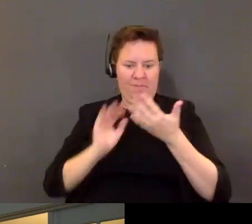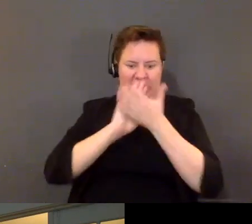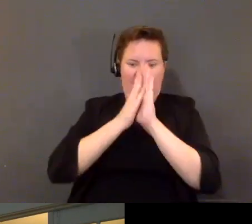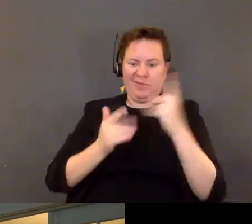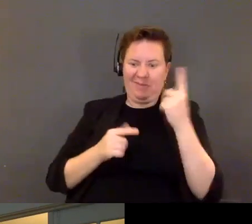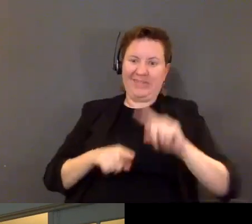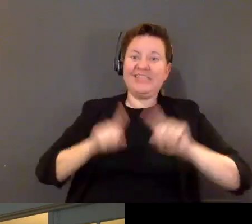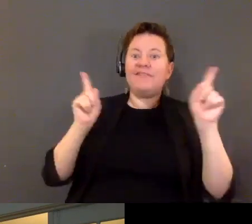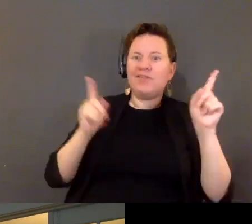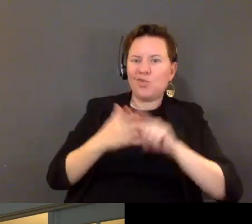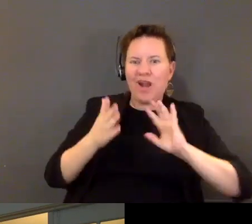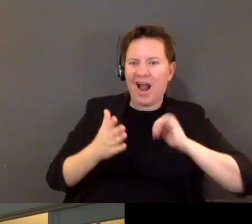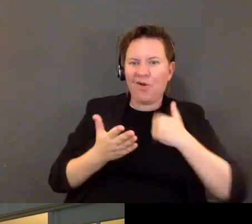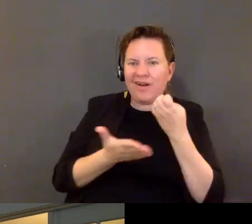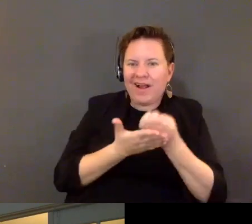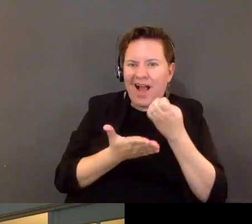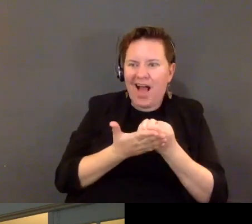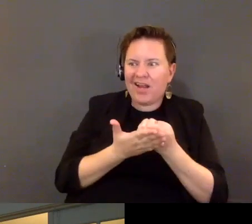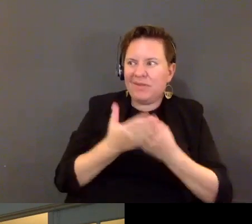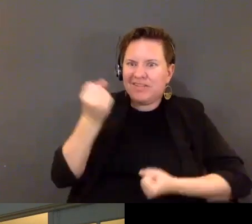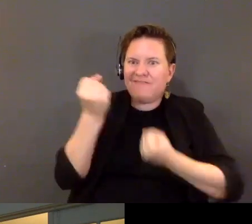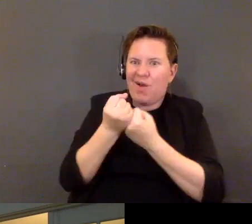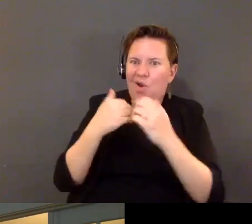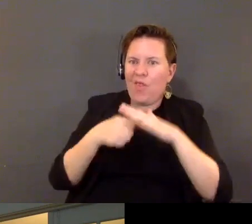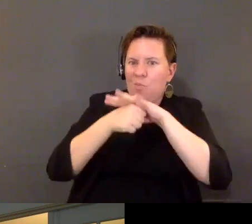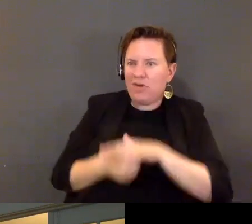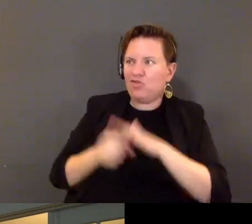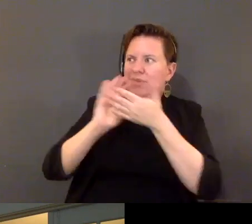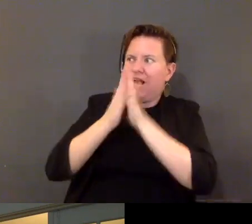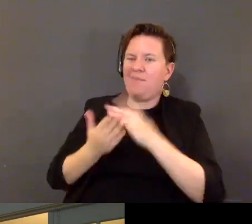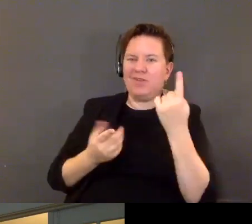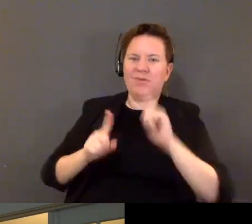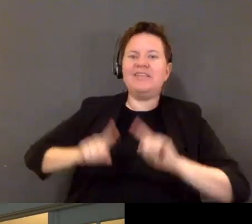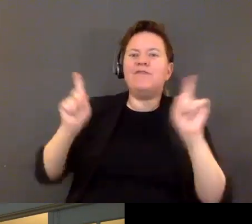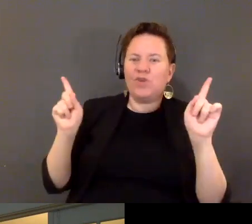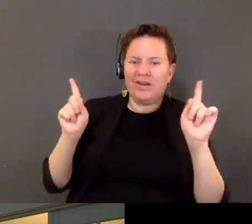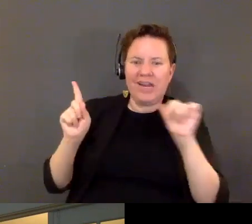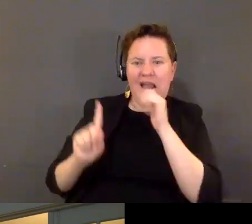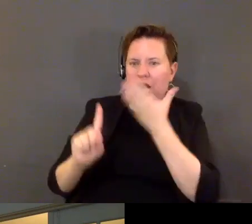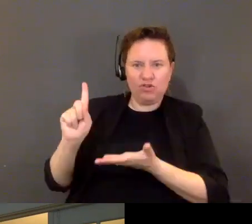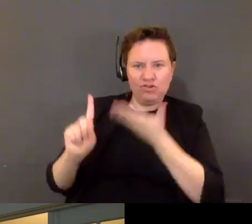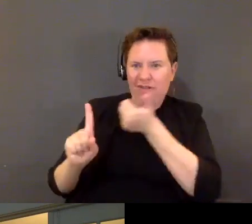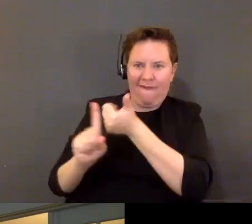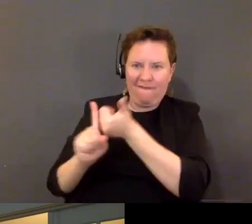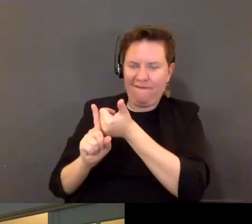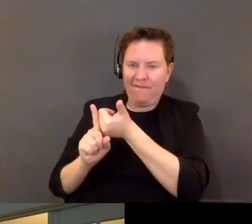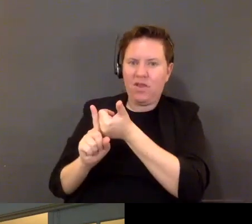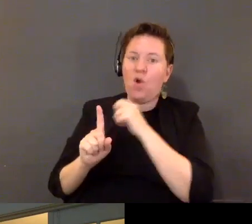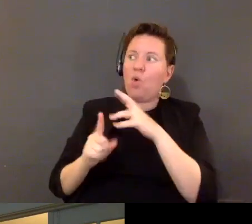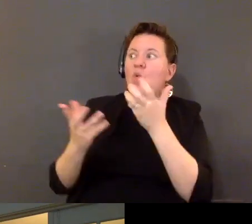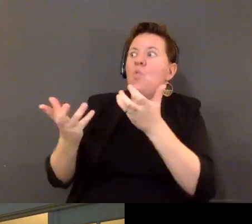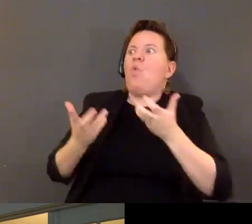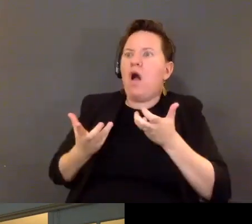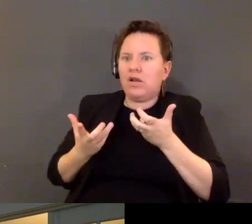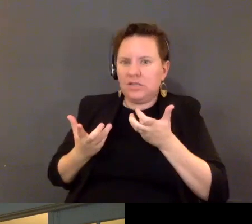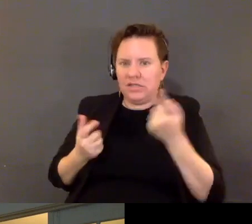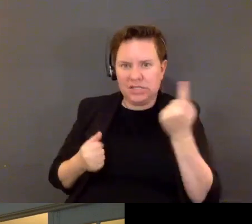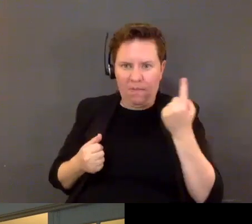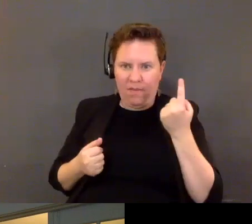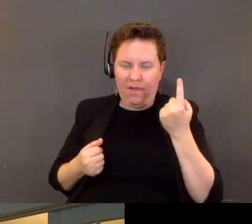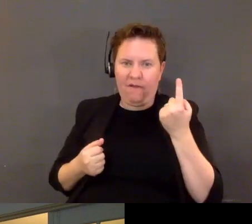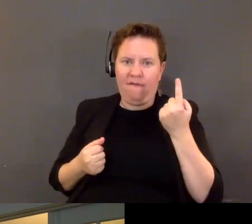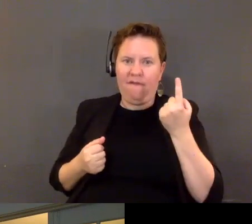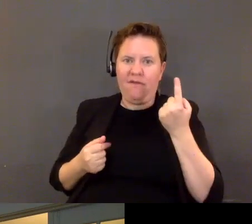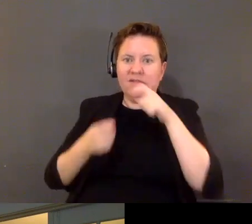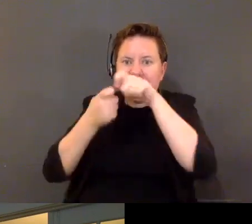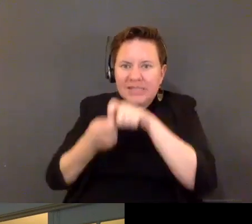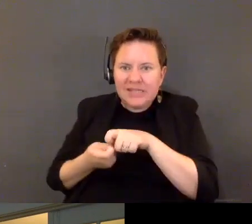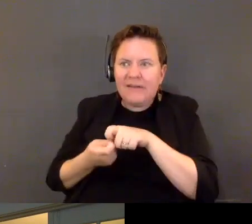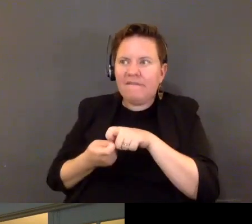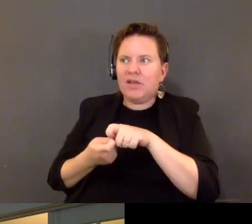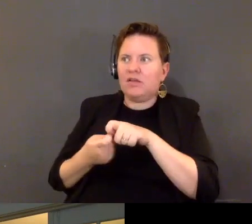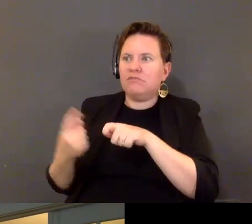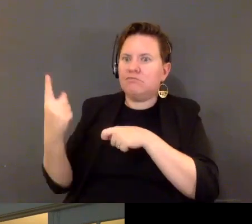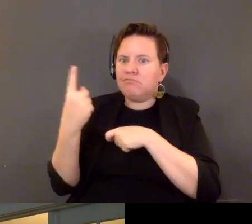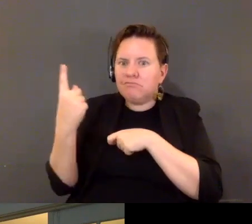founded on is the pressure to be someone else and or to want something a specific someone that's the